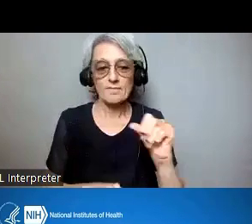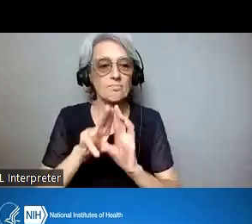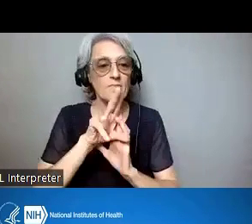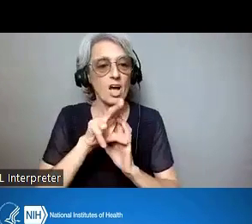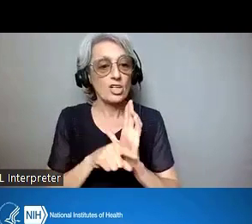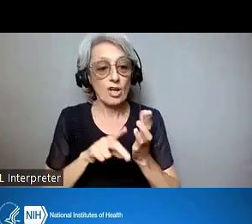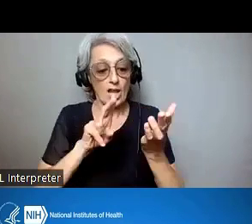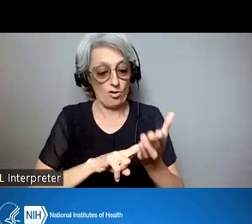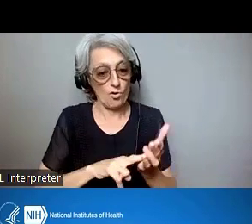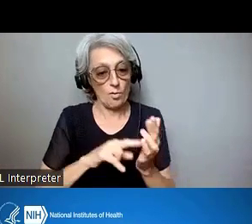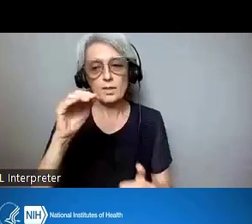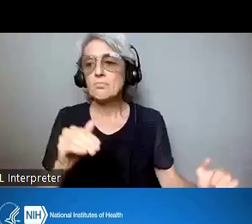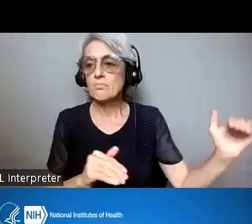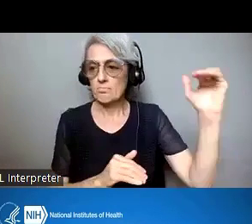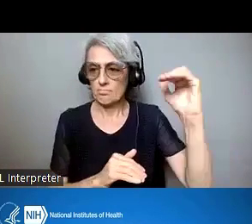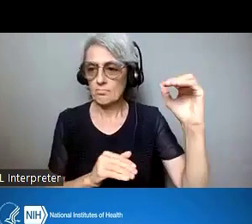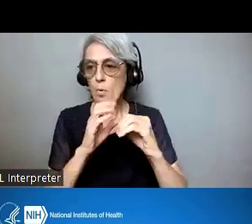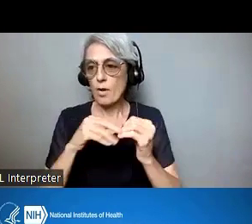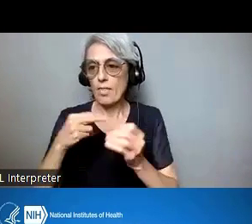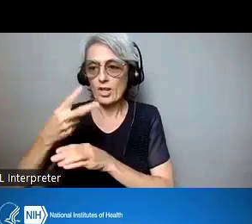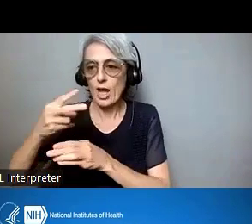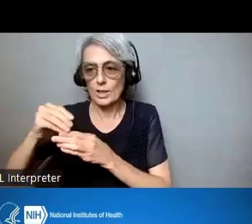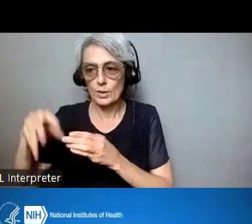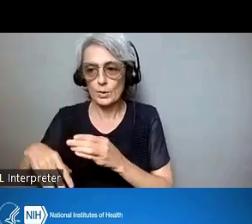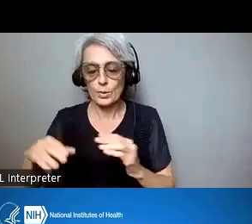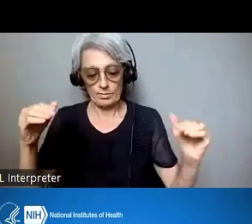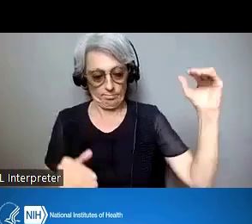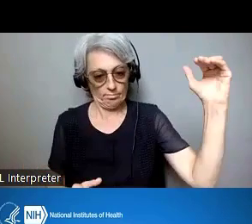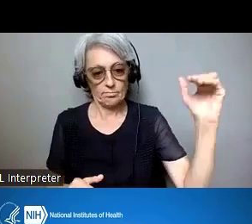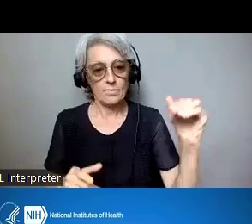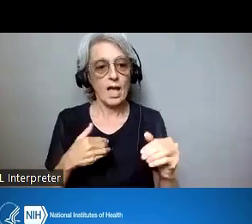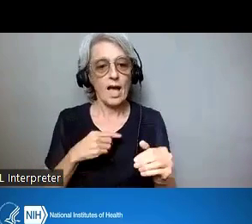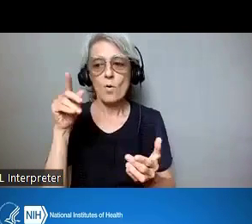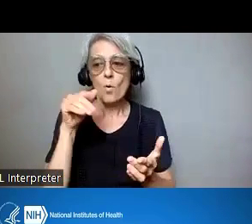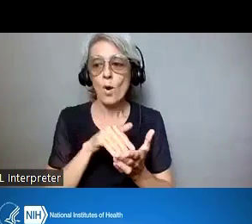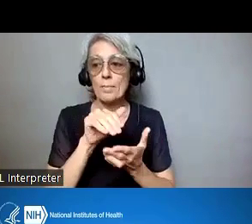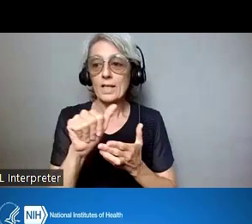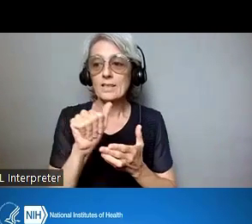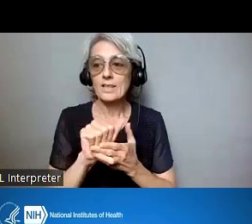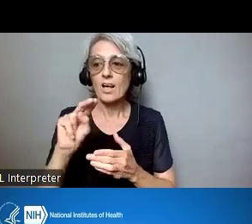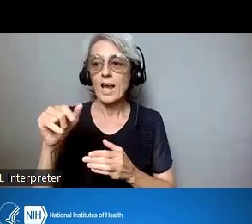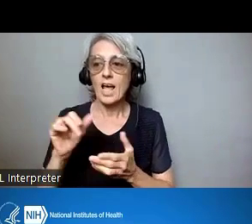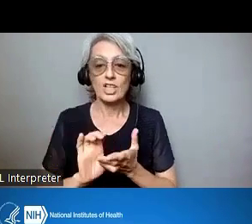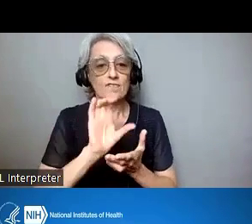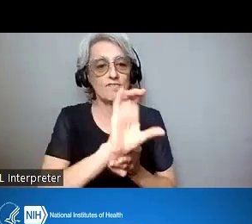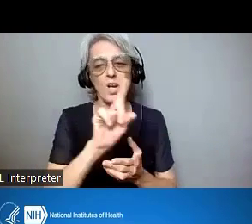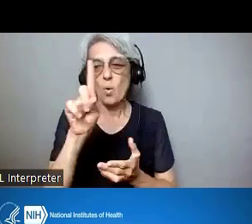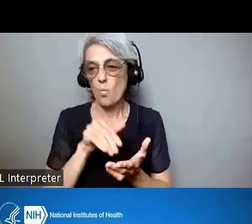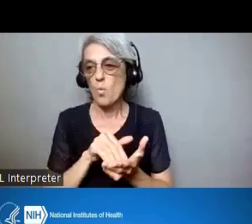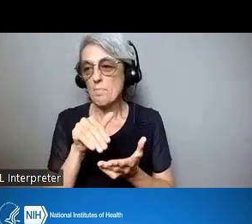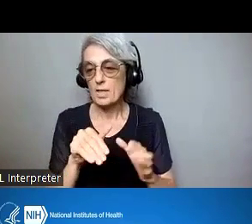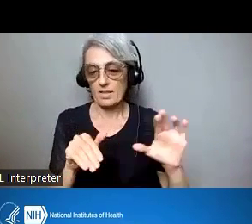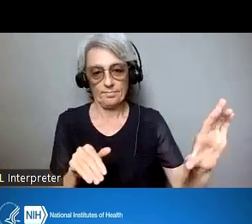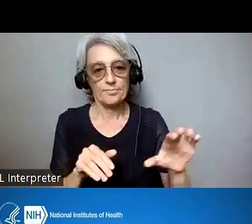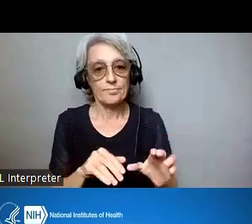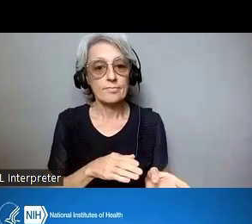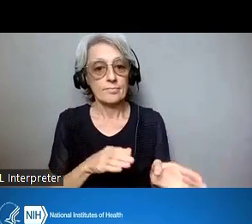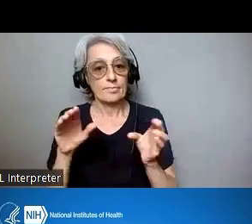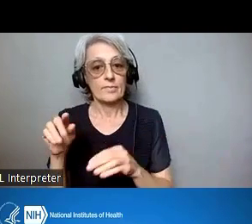is greater than graduate enrollment, and there is $1 million in NIH funding. Thomas, at the School of Public Health,